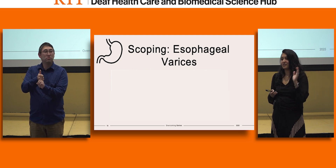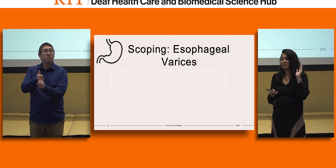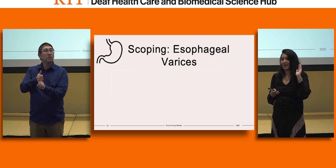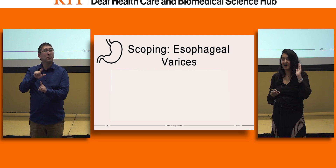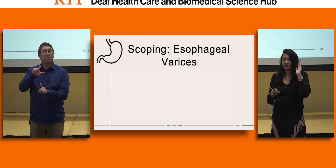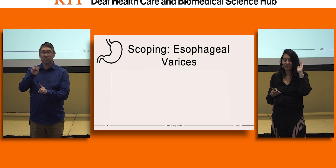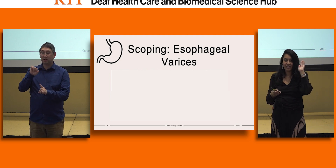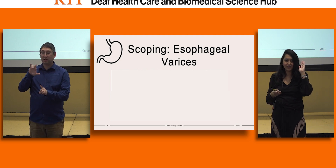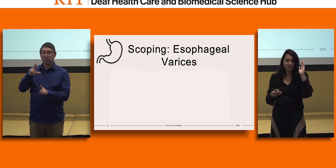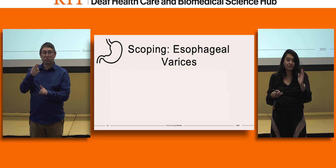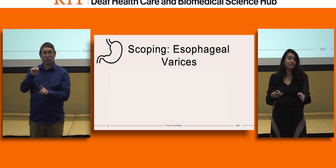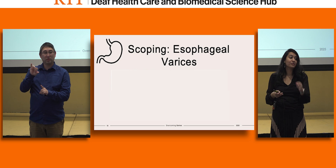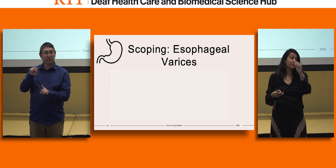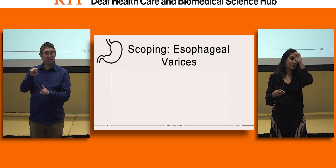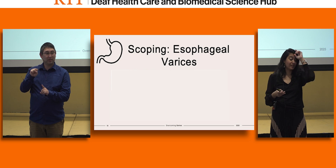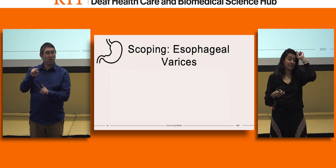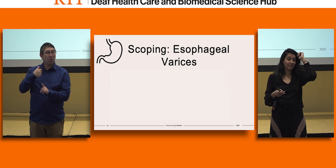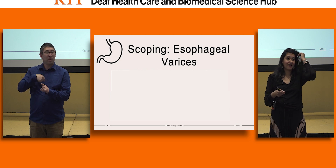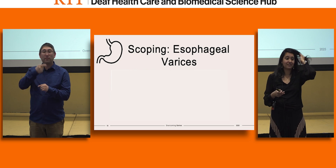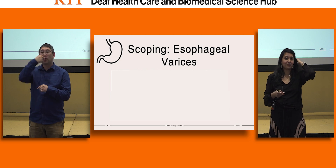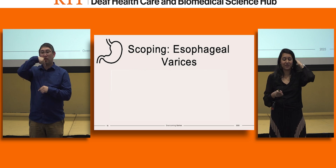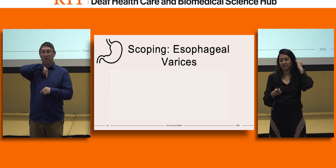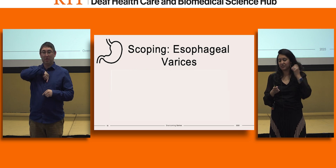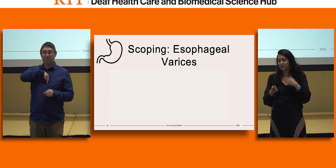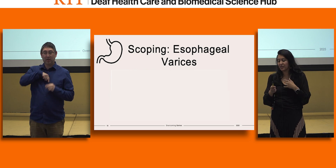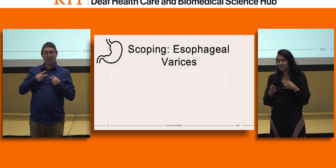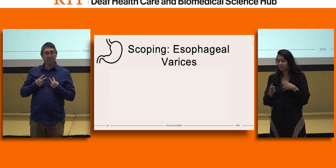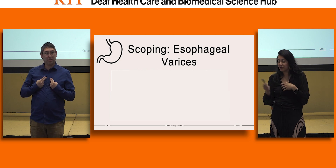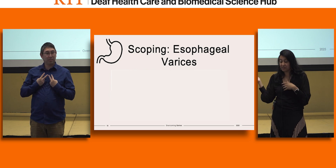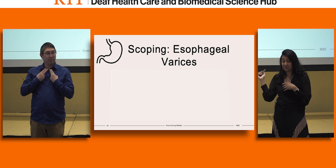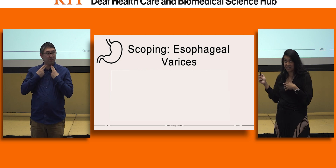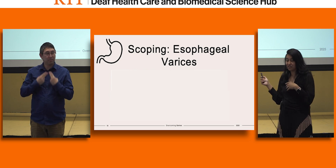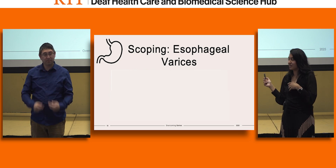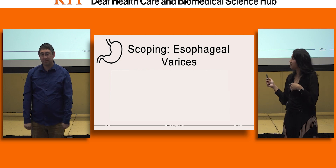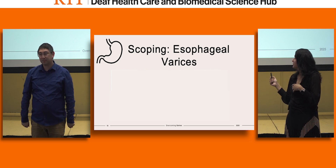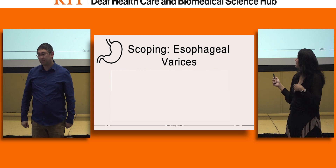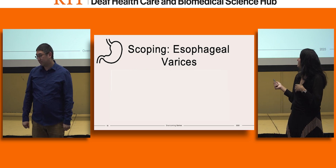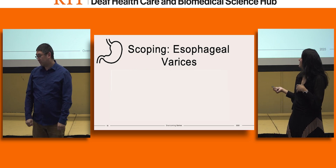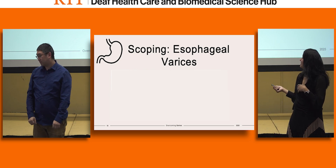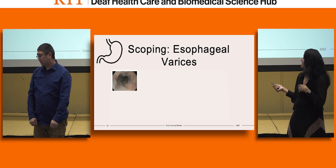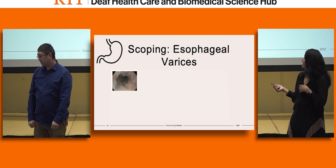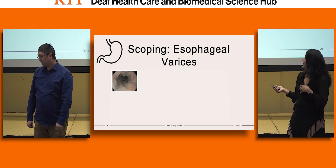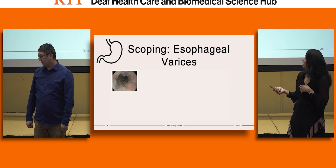we actually have to do a screening endoscopy, and so, that's one of my jobs.